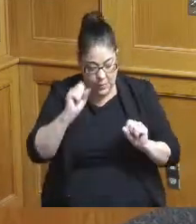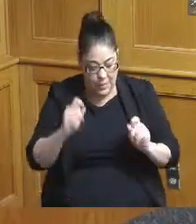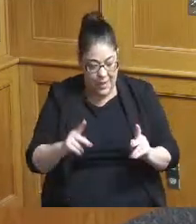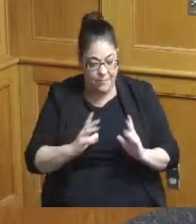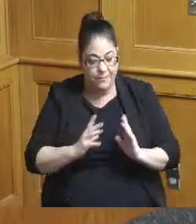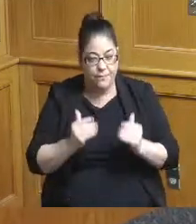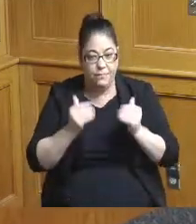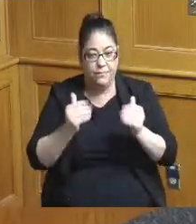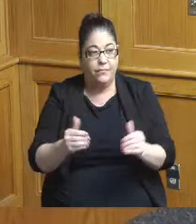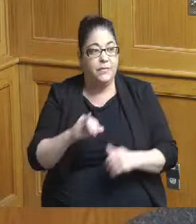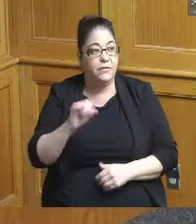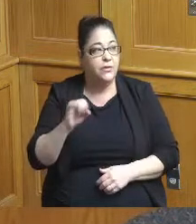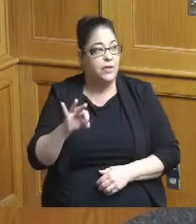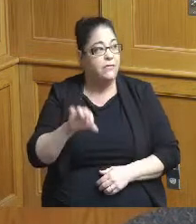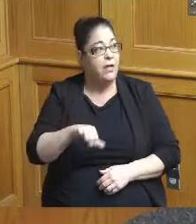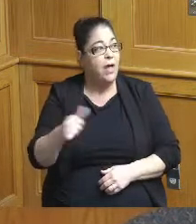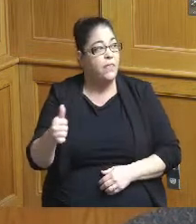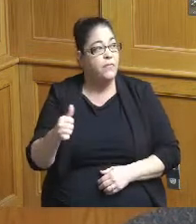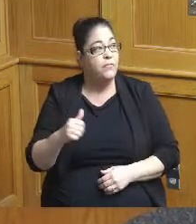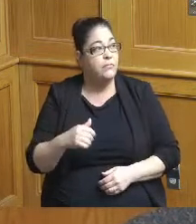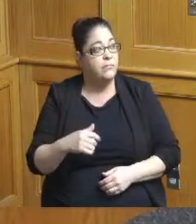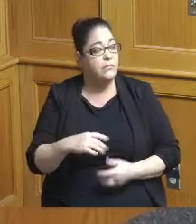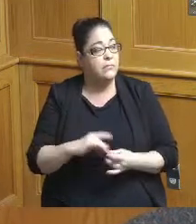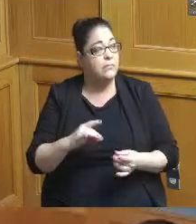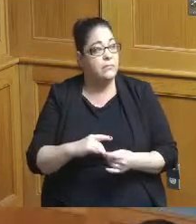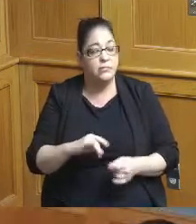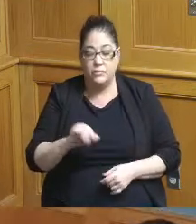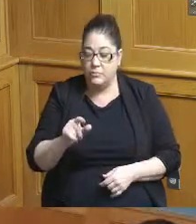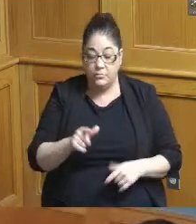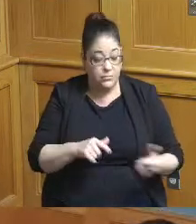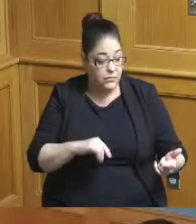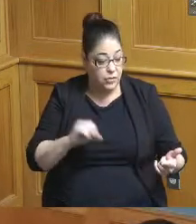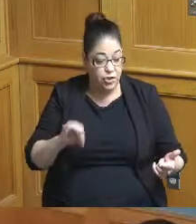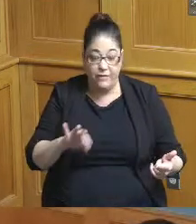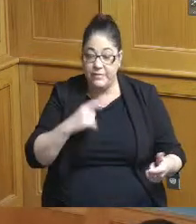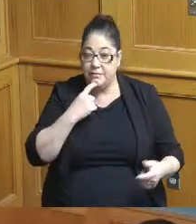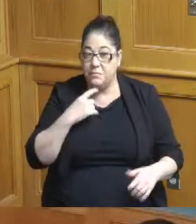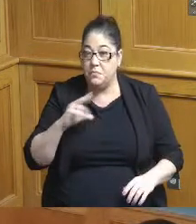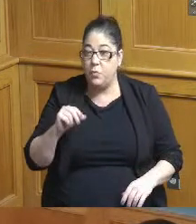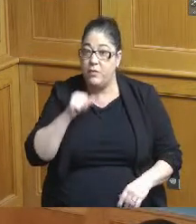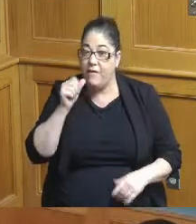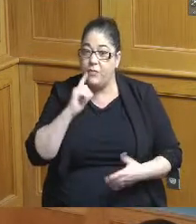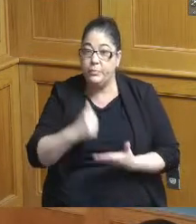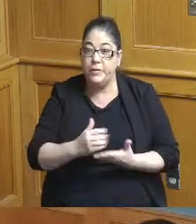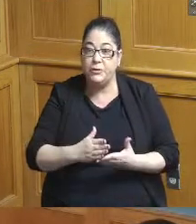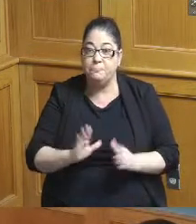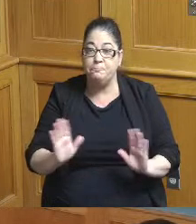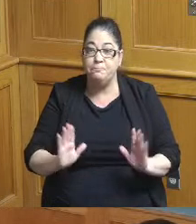forward Jeff did you have anything else nothing else on on the budget no all righty so let's move